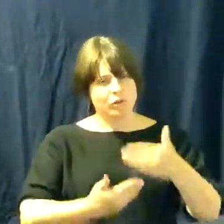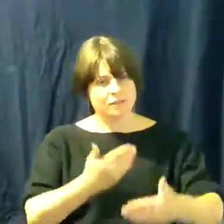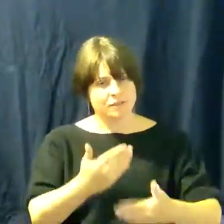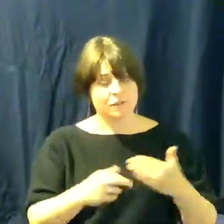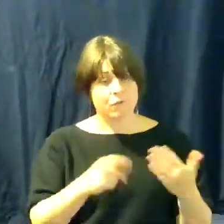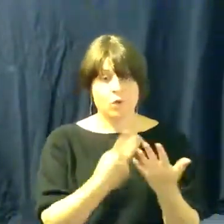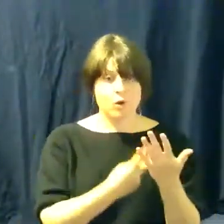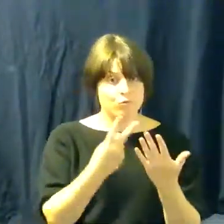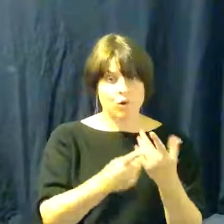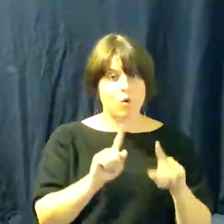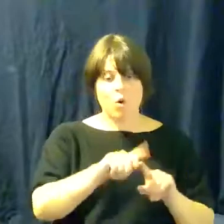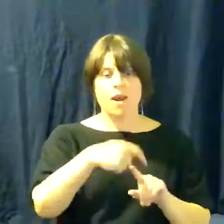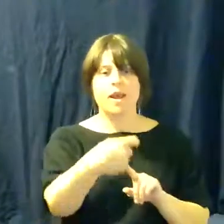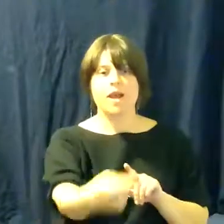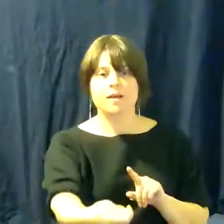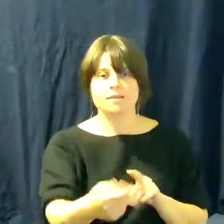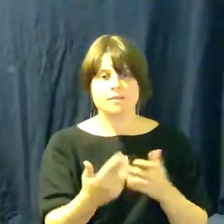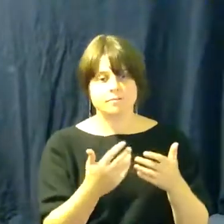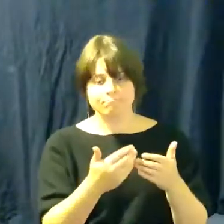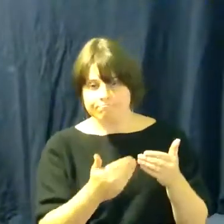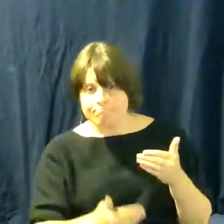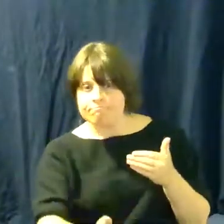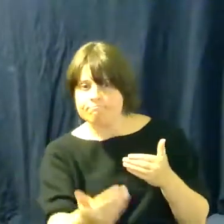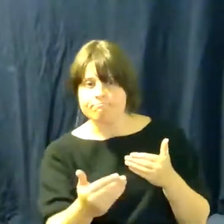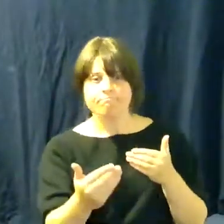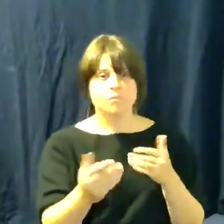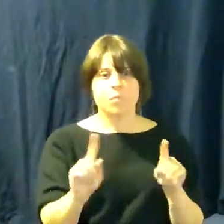over that week and look at the